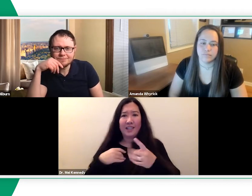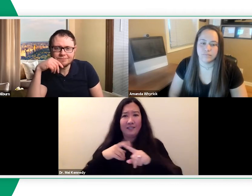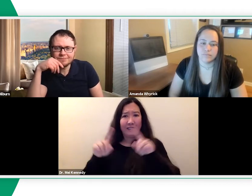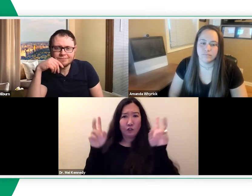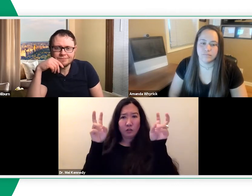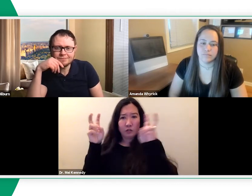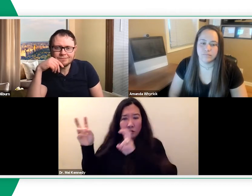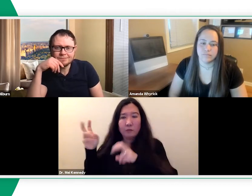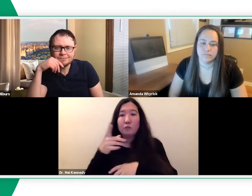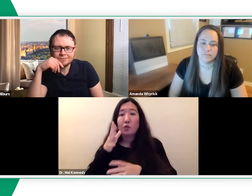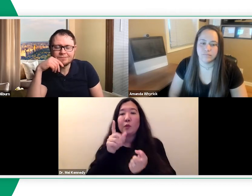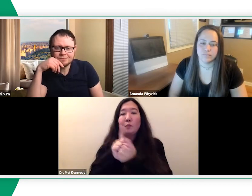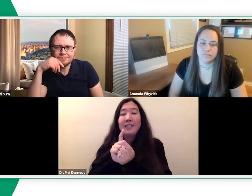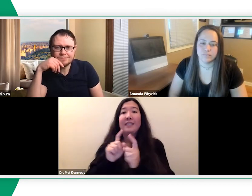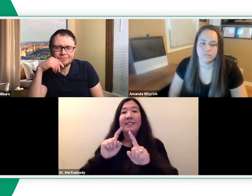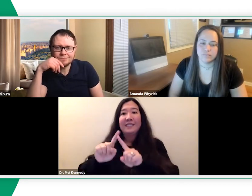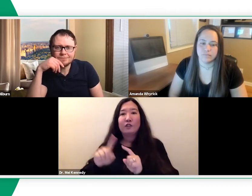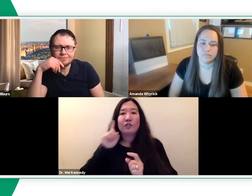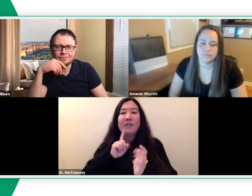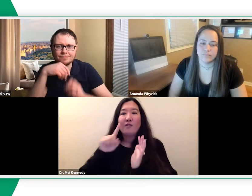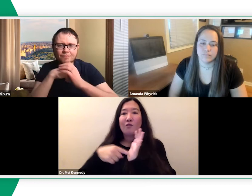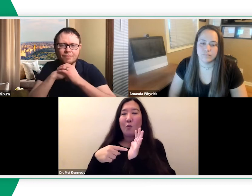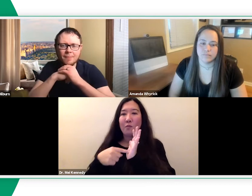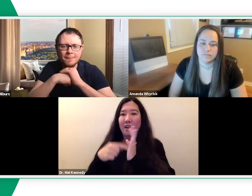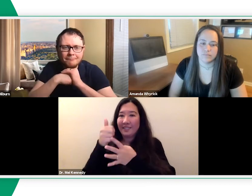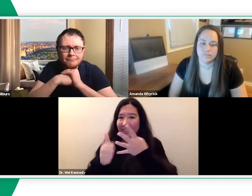as I said, they're broken down into 4 different weeks. Each week has its own topic, where